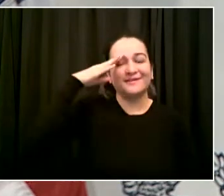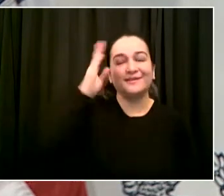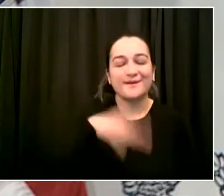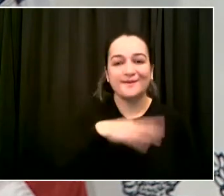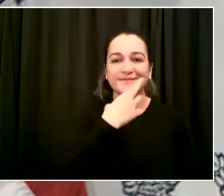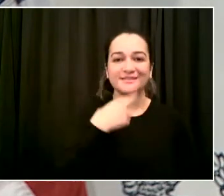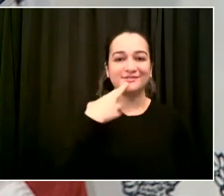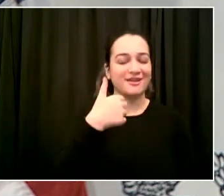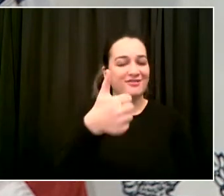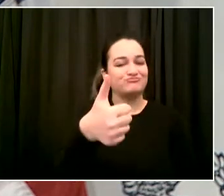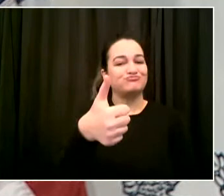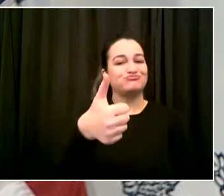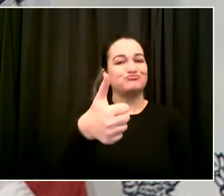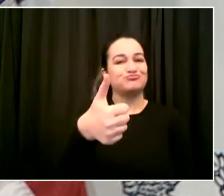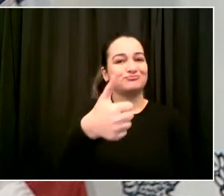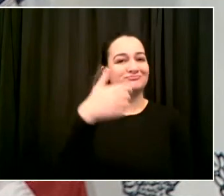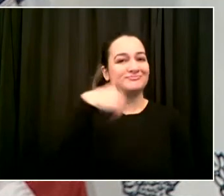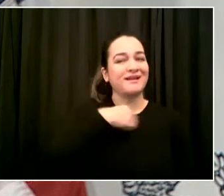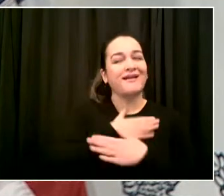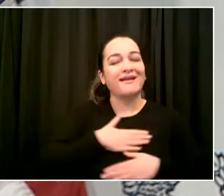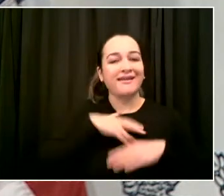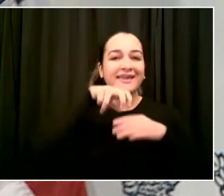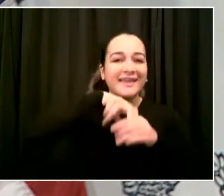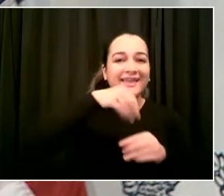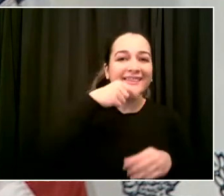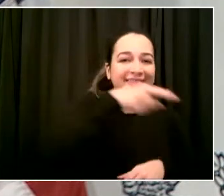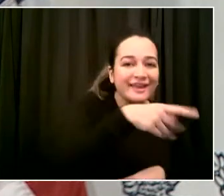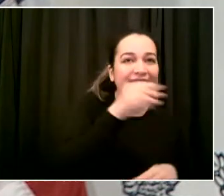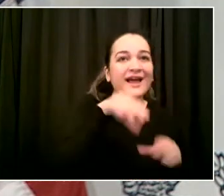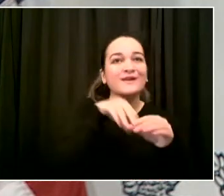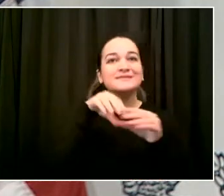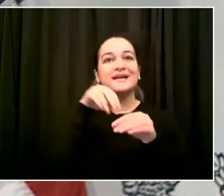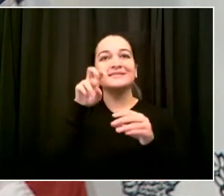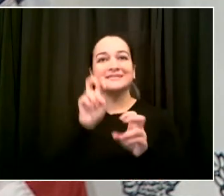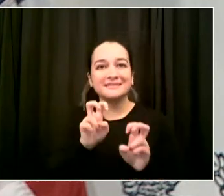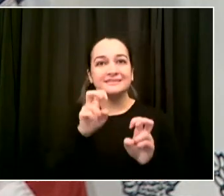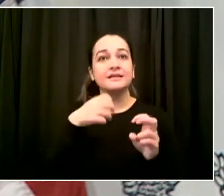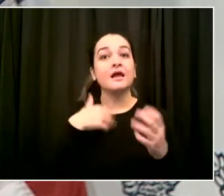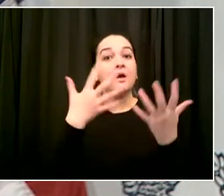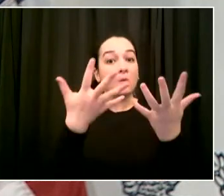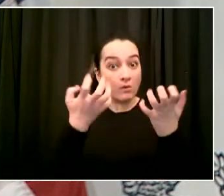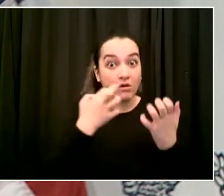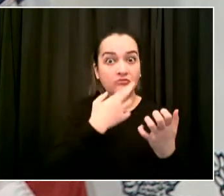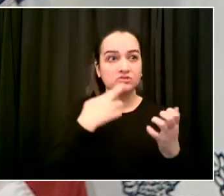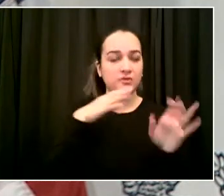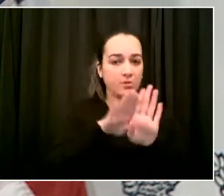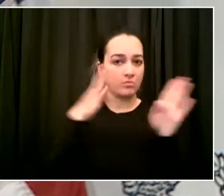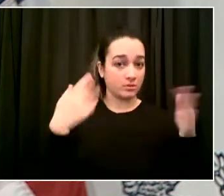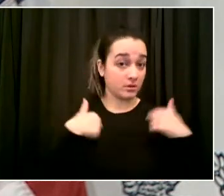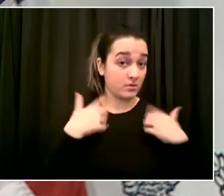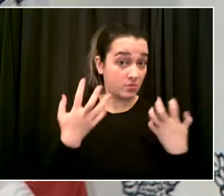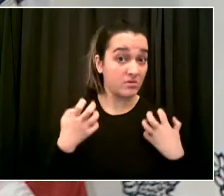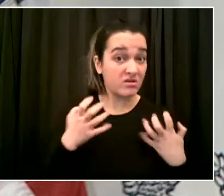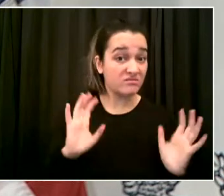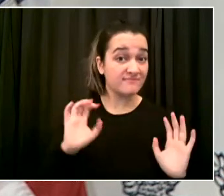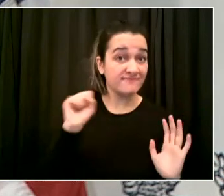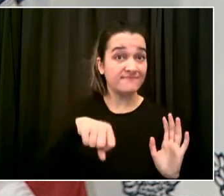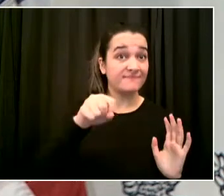A BIG PART OF MY LIFE I LOVE OUR RESTAURANT COMMUNITY, I THINK ABOUT THE RESTAURANTS IN MY NEIGHBORHOOD THAT I MISS GOING TO AND I